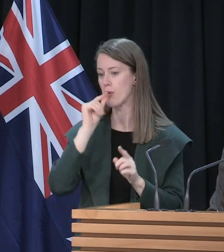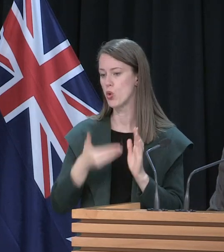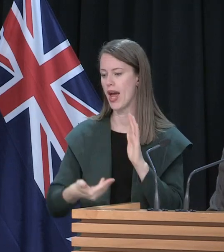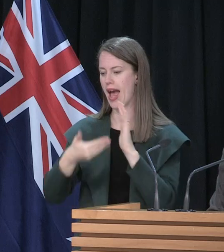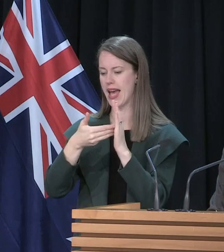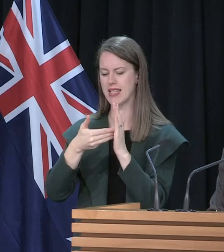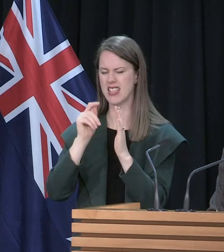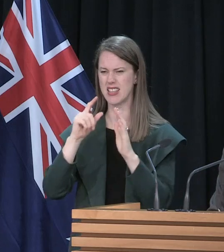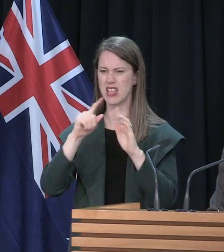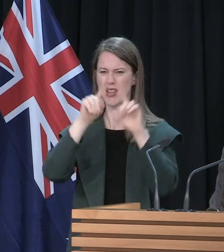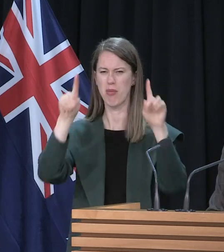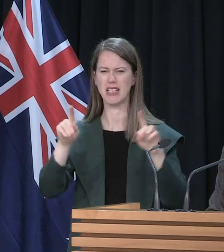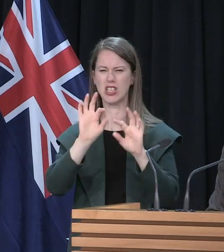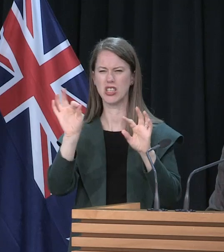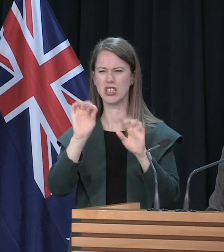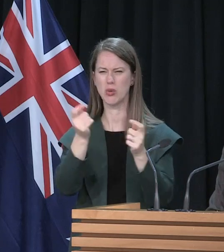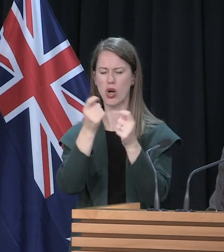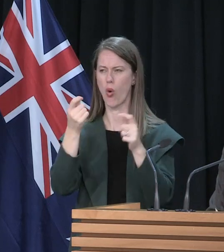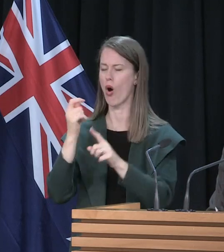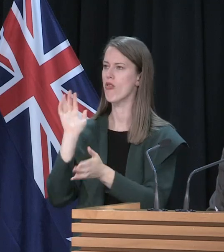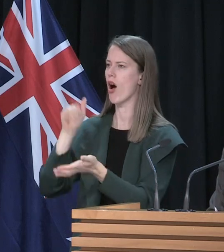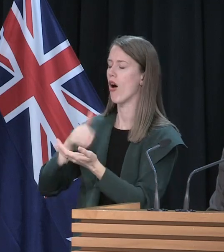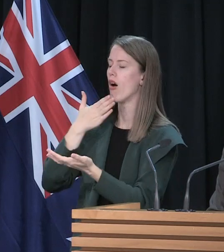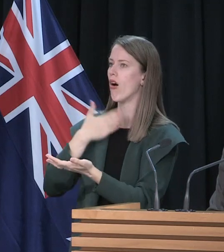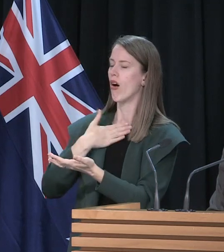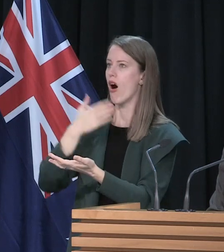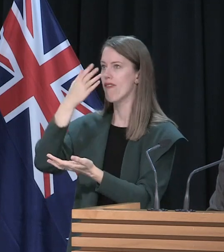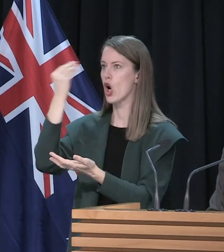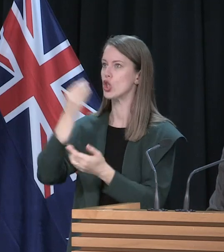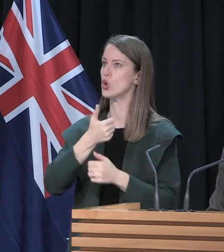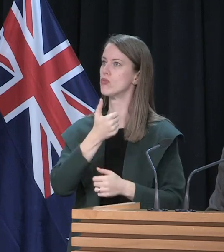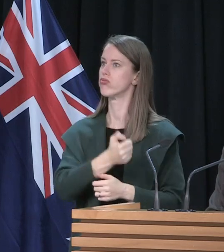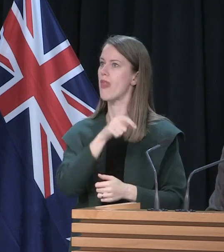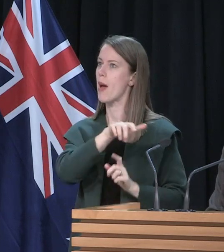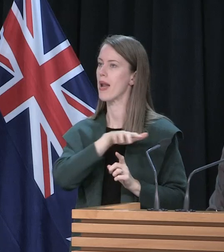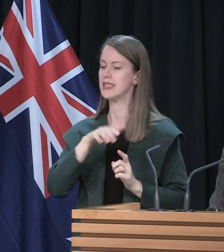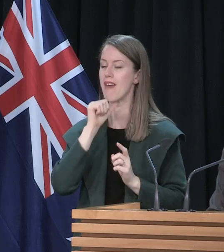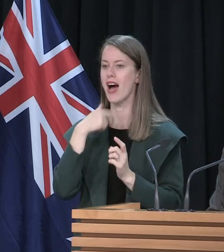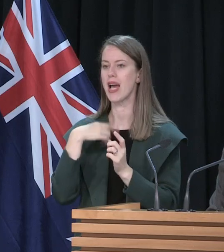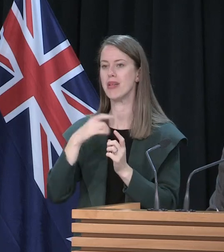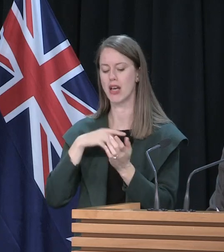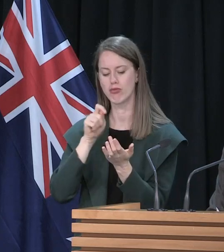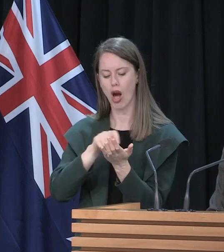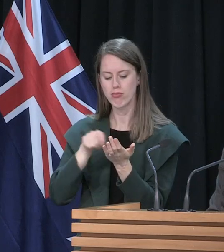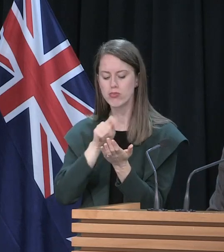that the ability to manually add in contacts where you can't scan a QR code or where